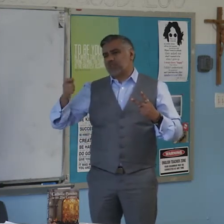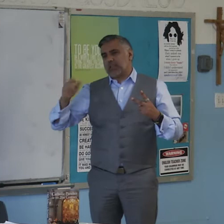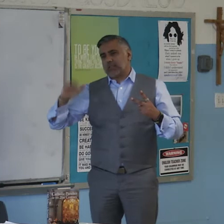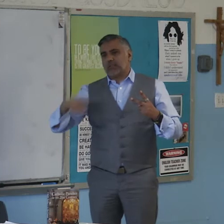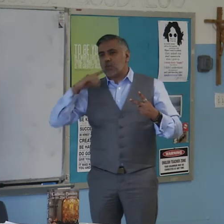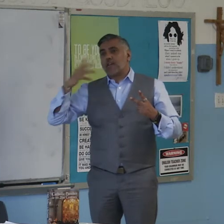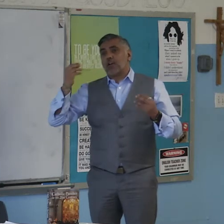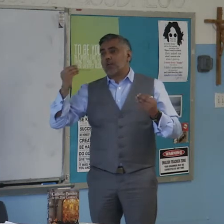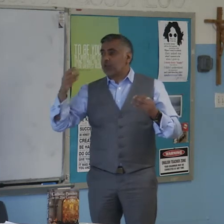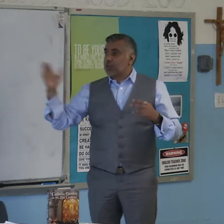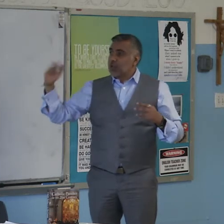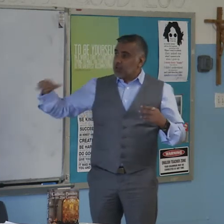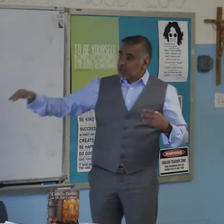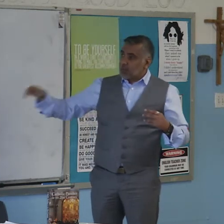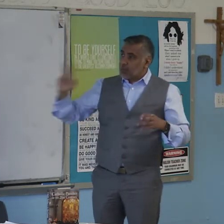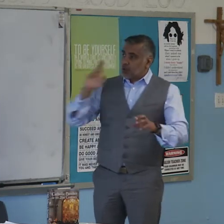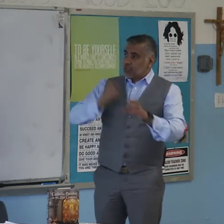parishioners with disabilities who regularly participate in adult formation?"